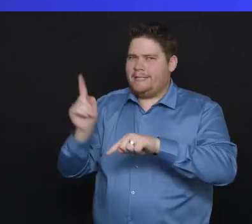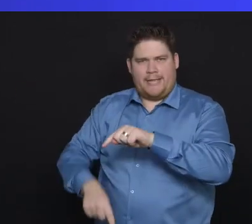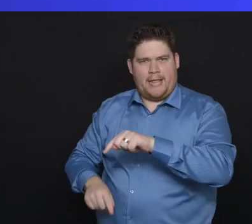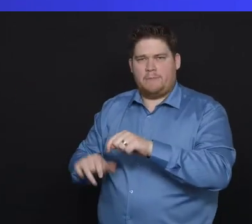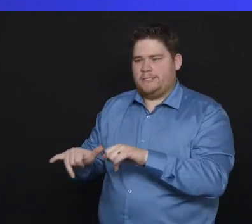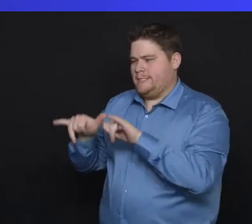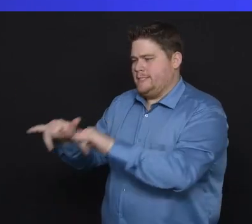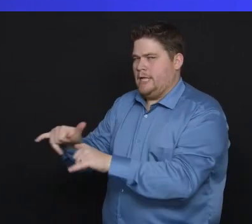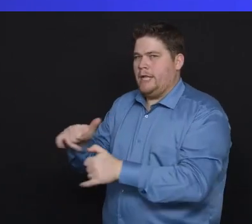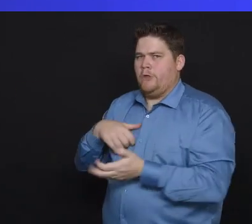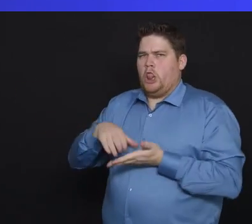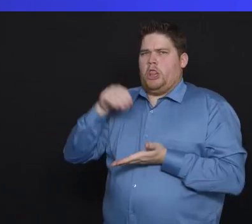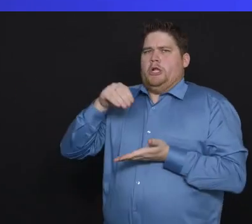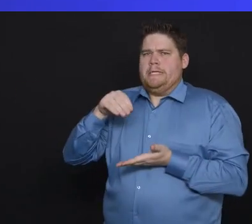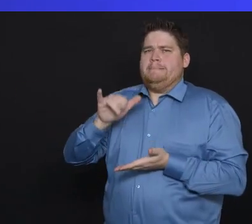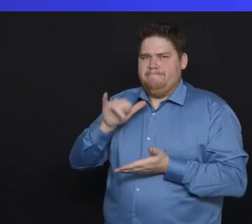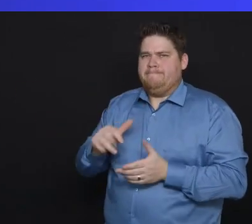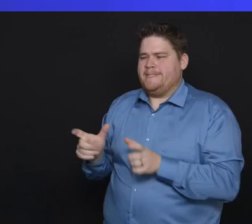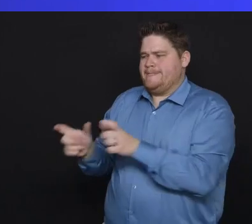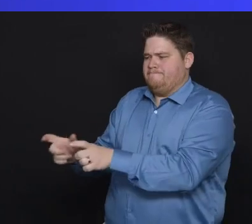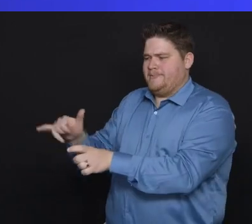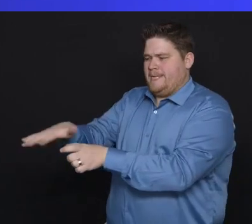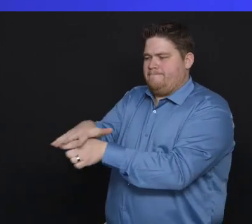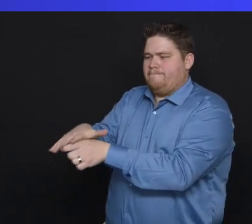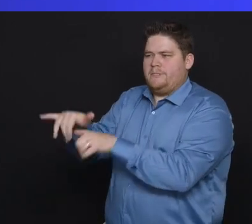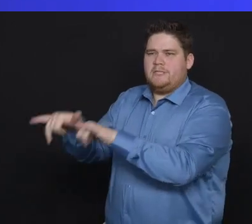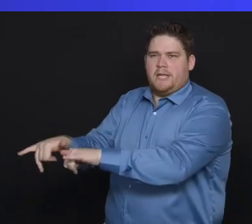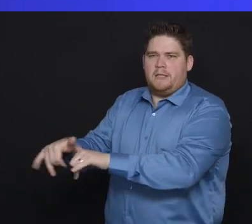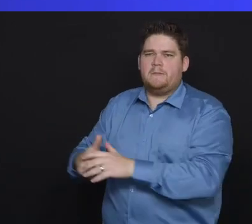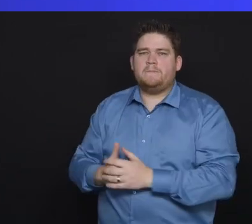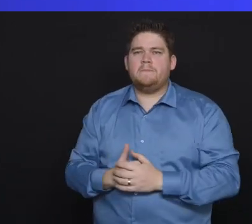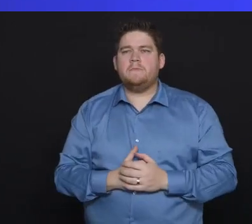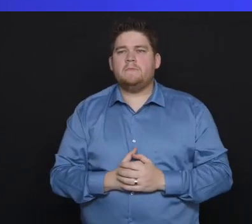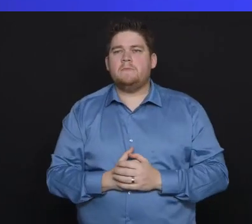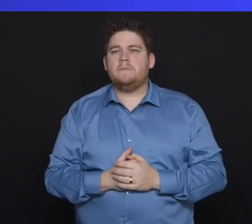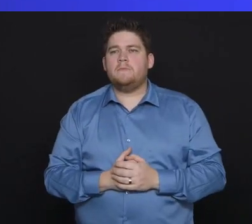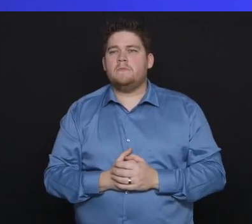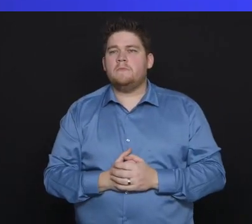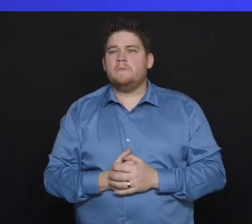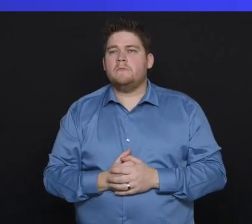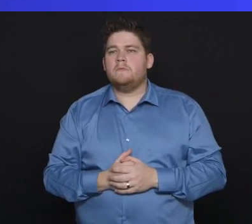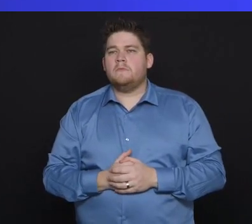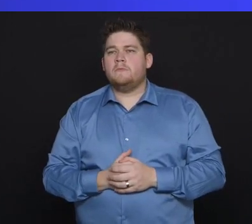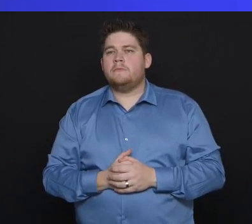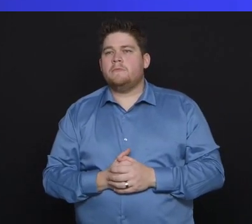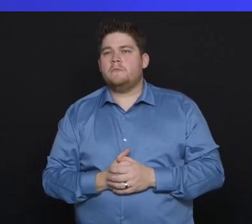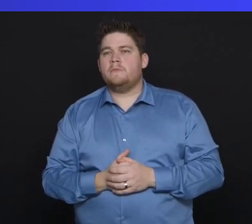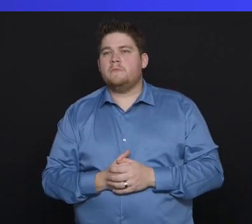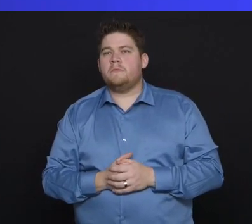taking any effort to ascribe blame to those sorts of things. I don't think there's any point to do that right now.